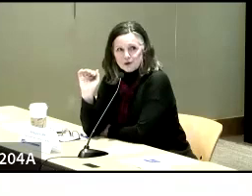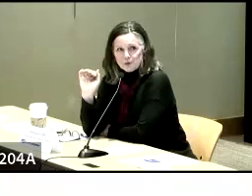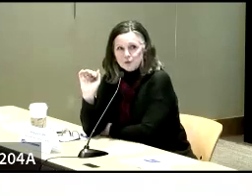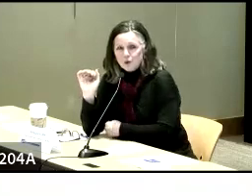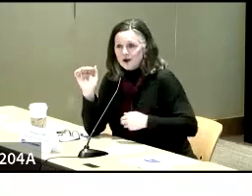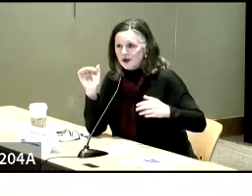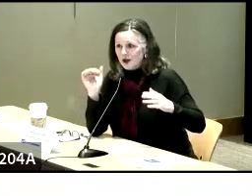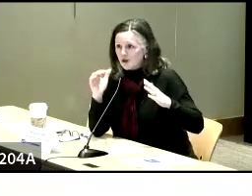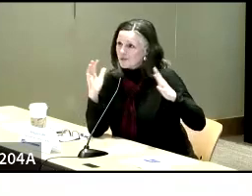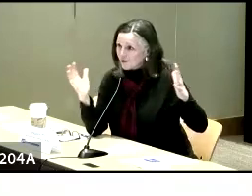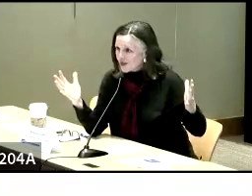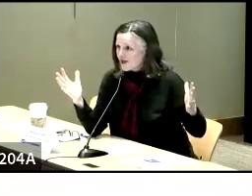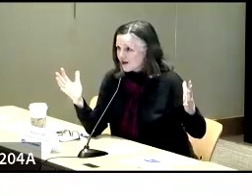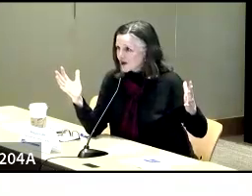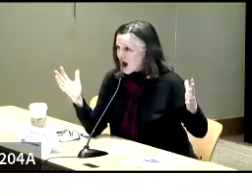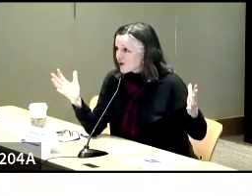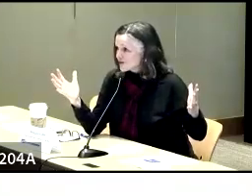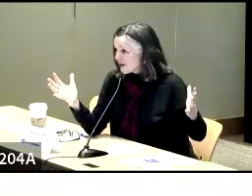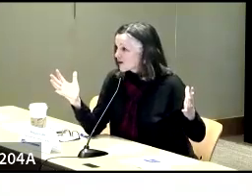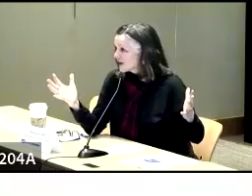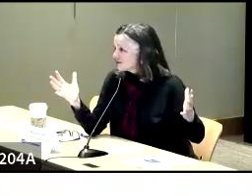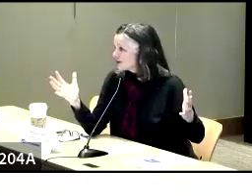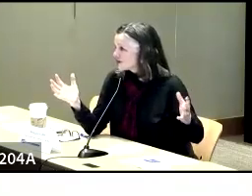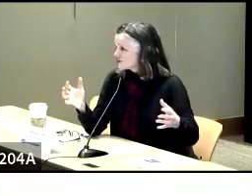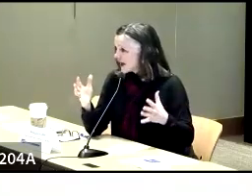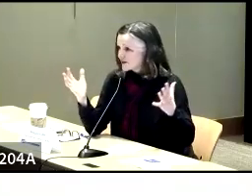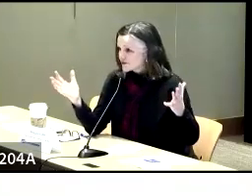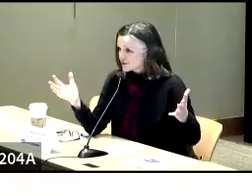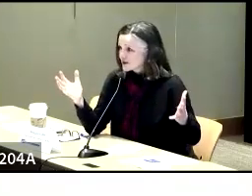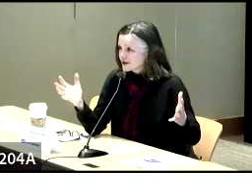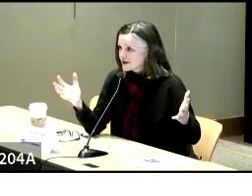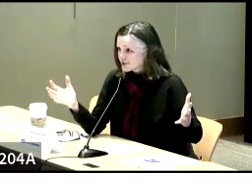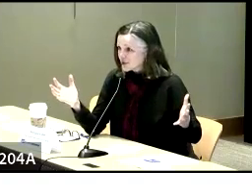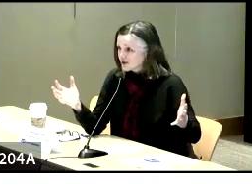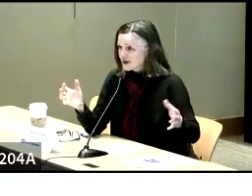but we want the breadth of comms background because that is really important.